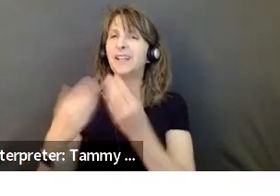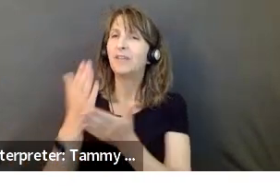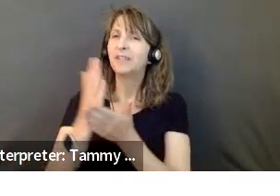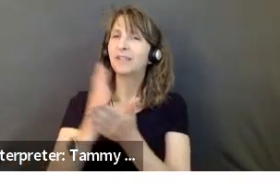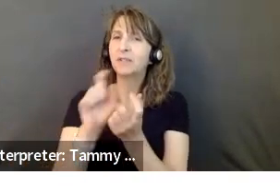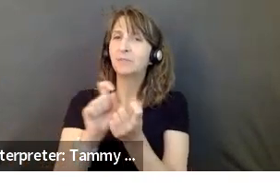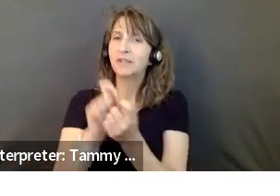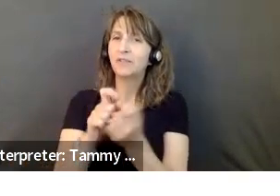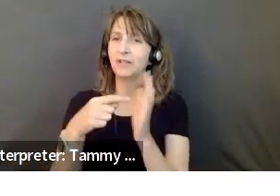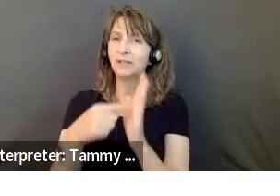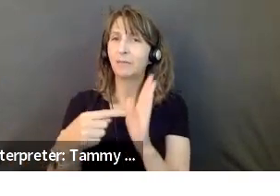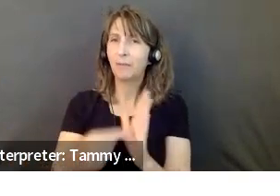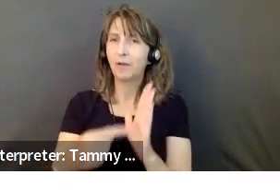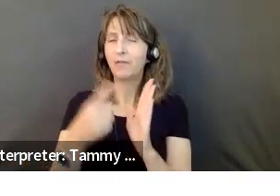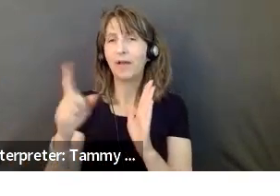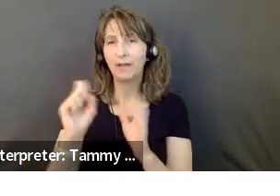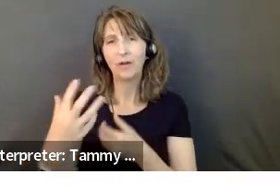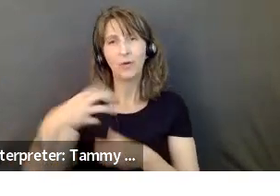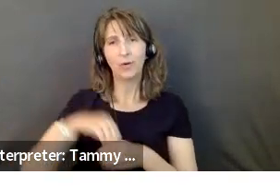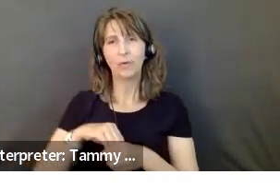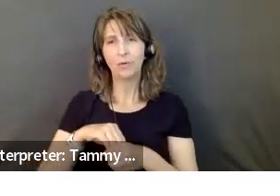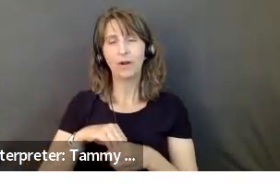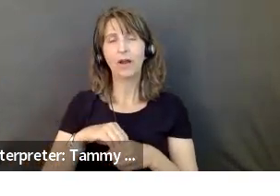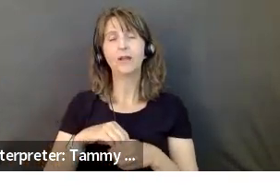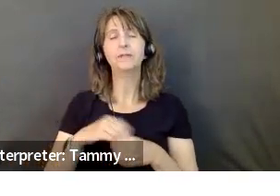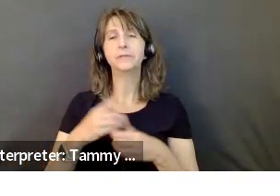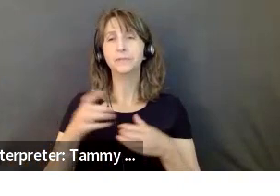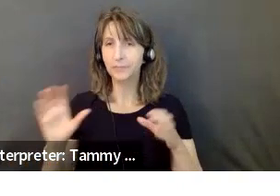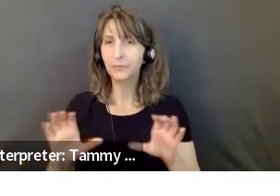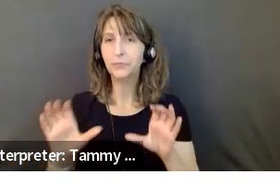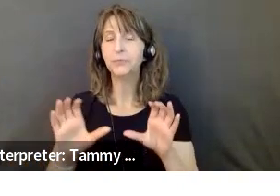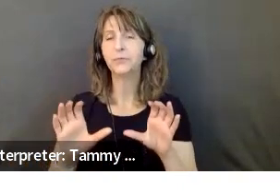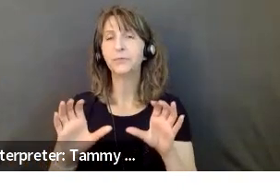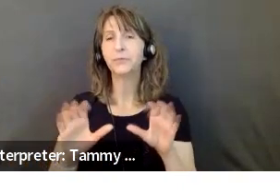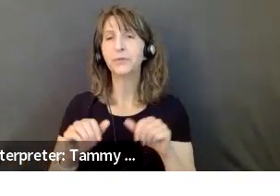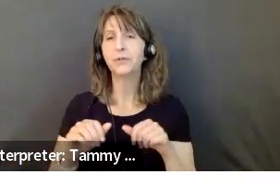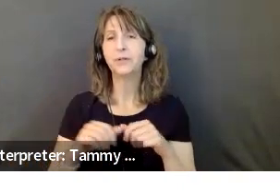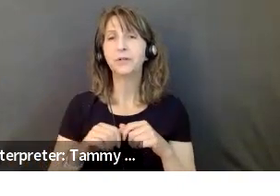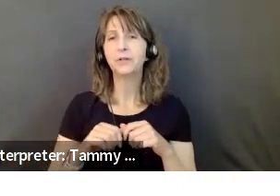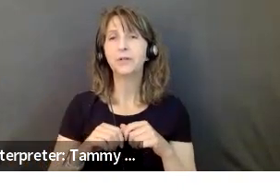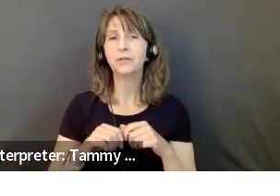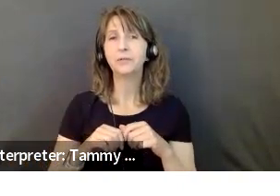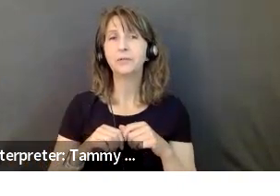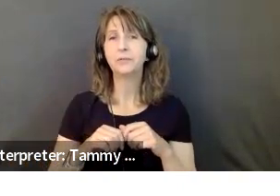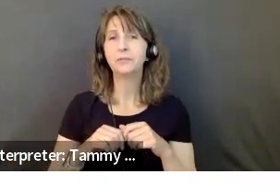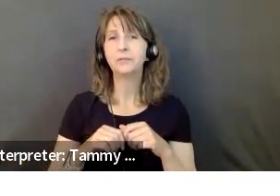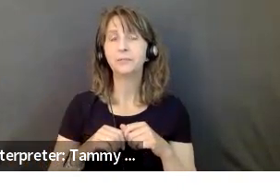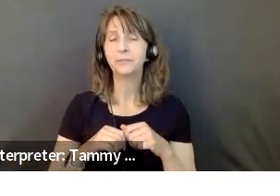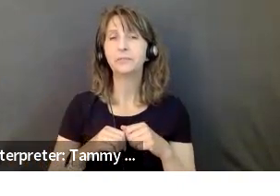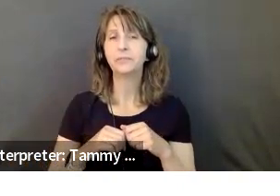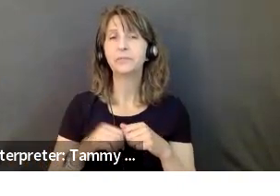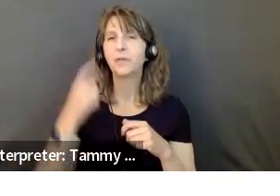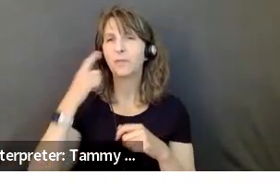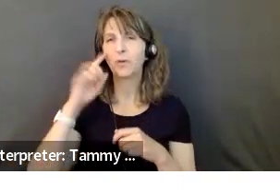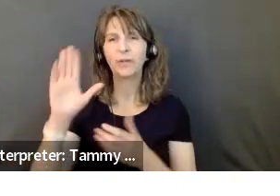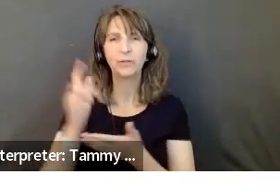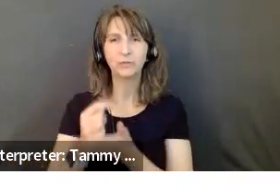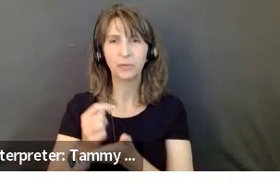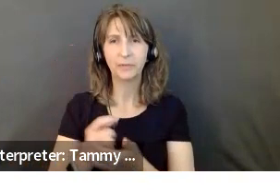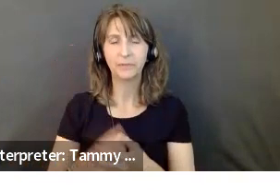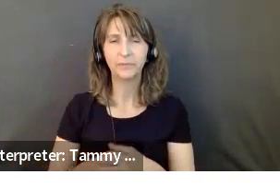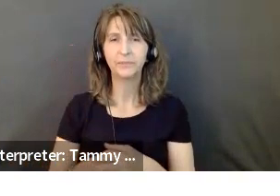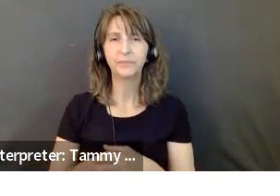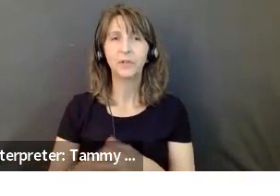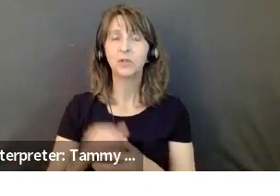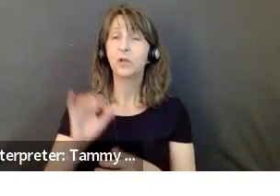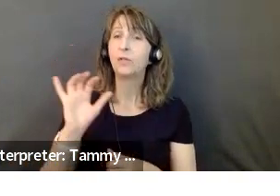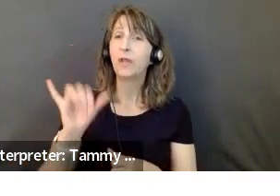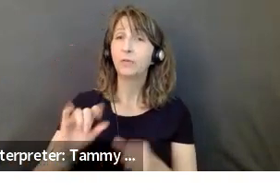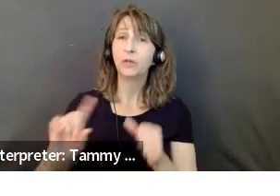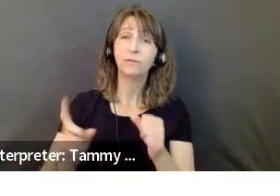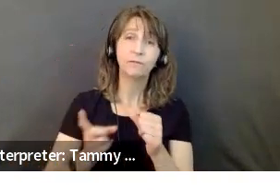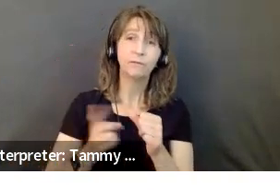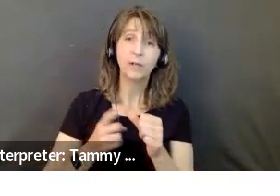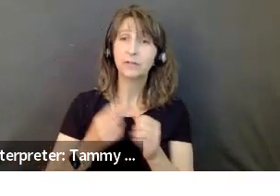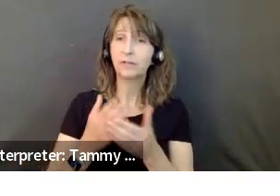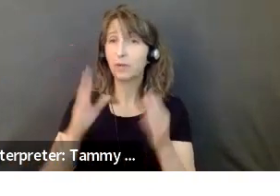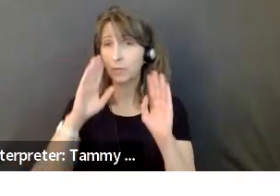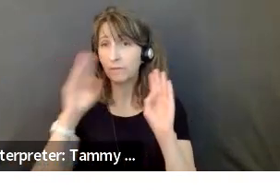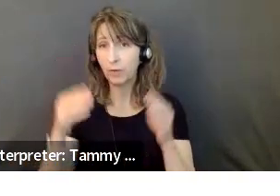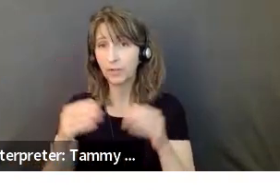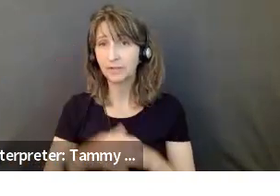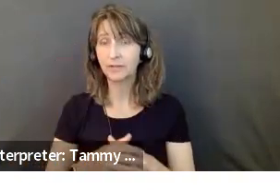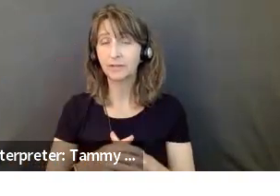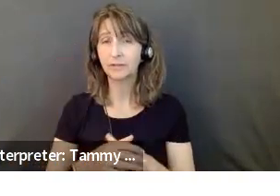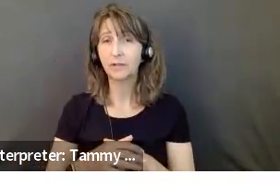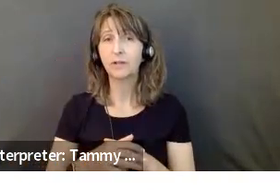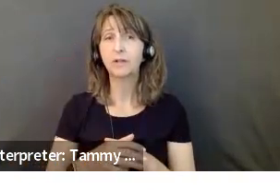So that was the first thing that, that we really worked on. We got that provider guide completed.